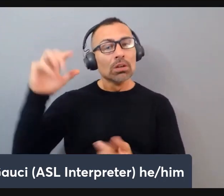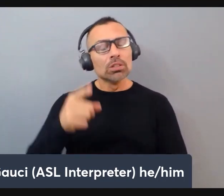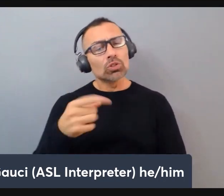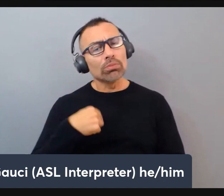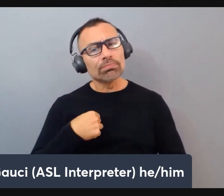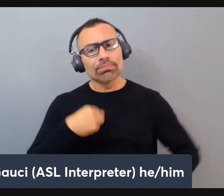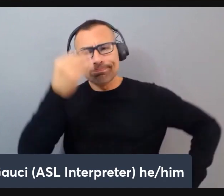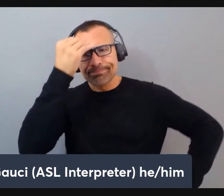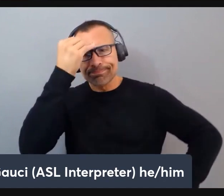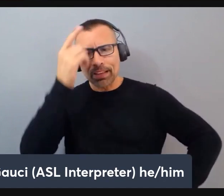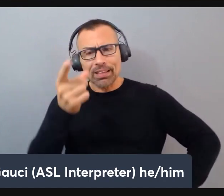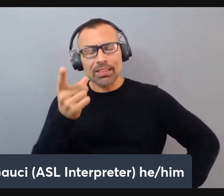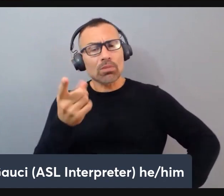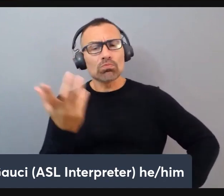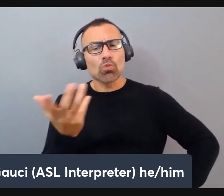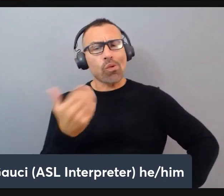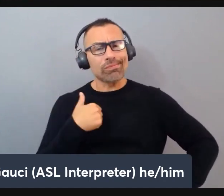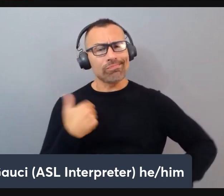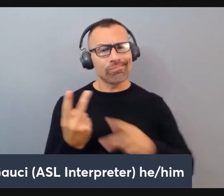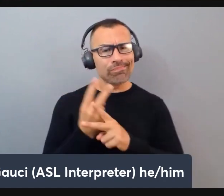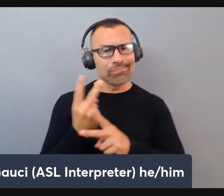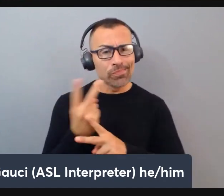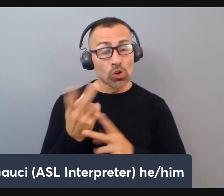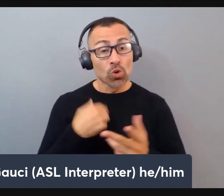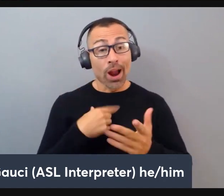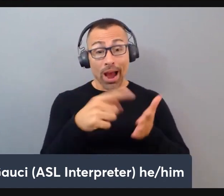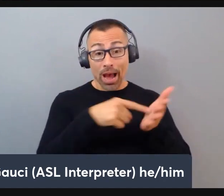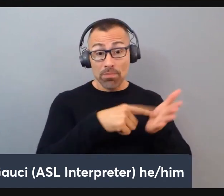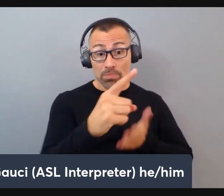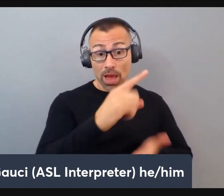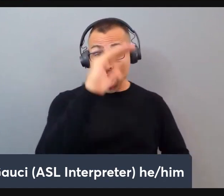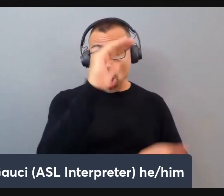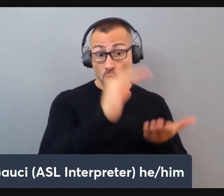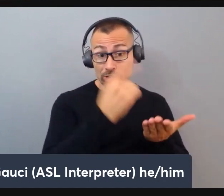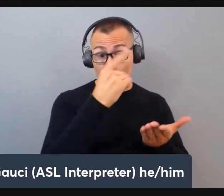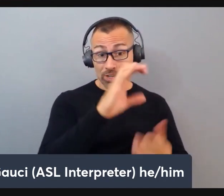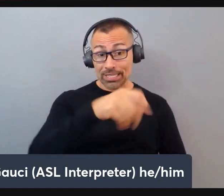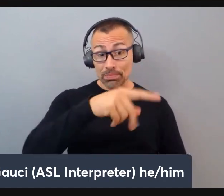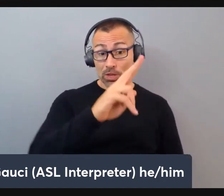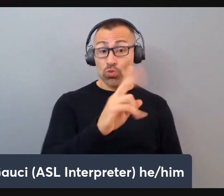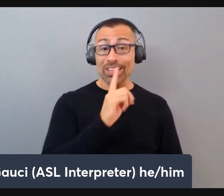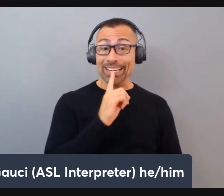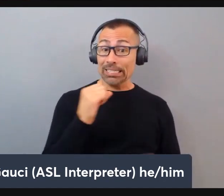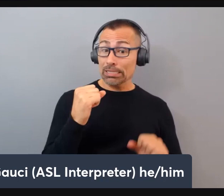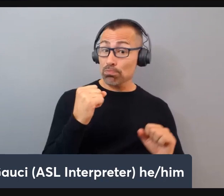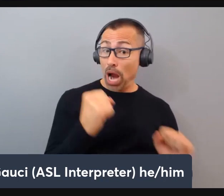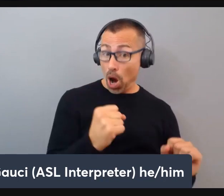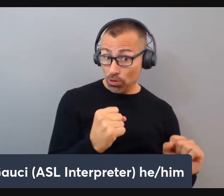where I'm paying the lowest rate for a CPU which is powerful and can serve many concurrent requests